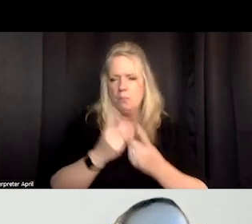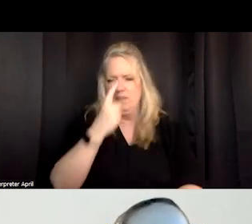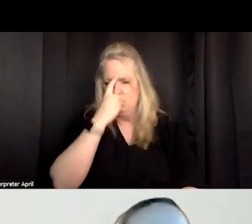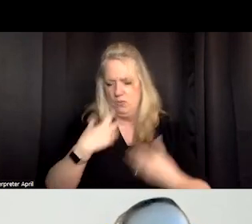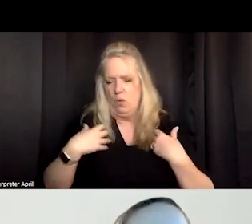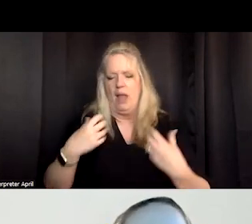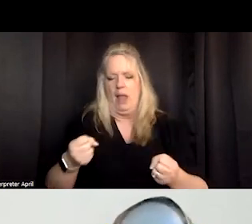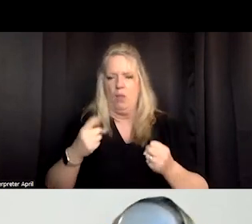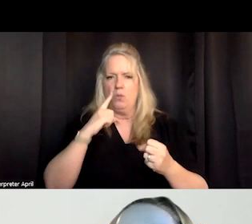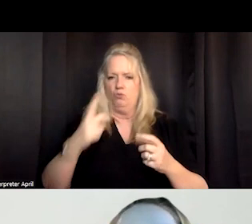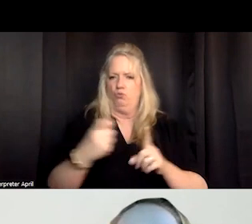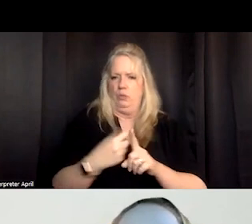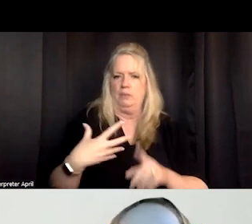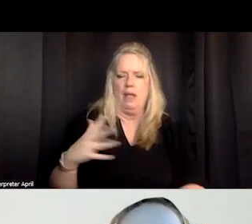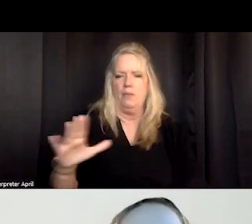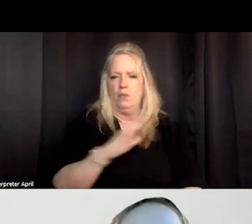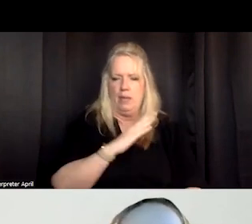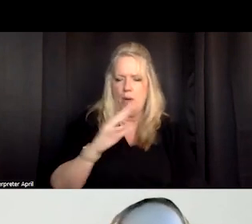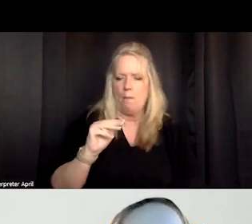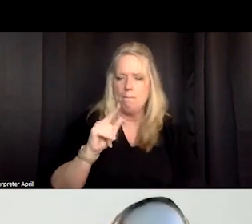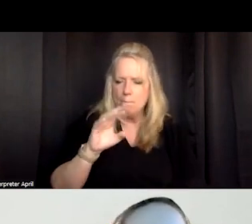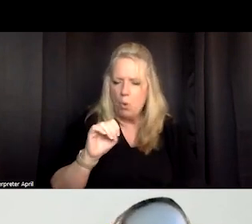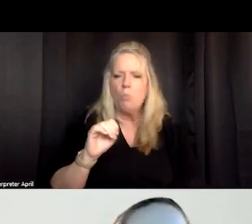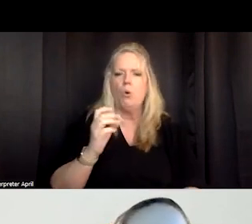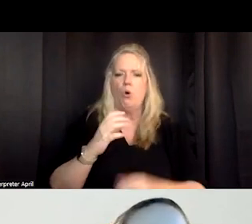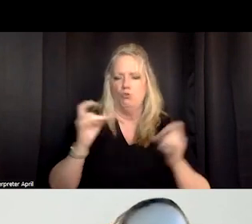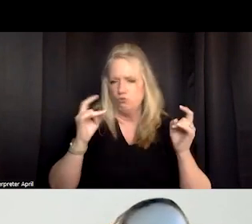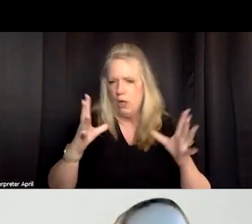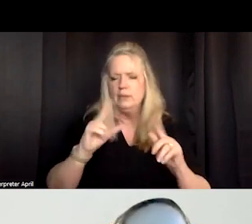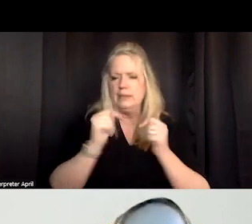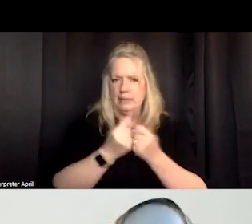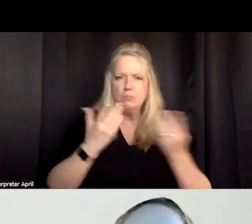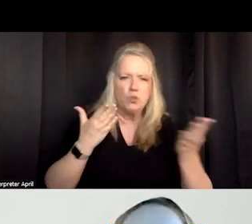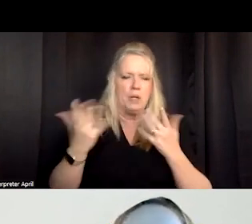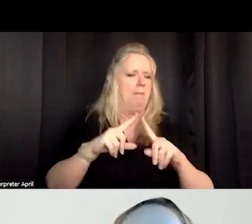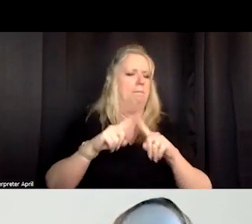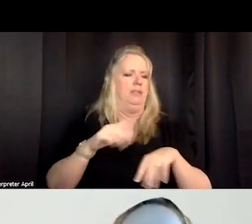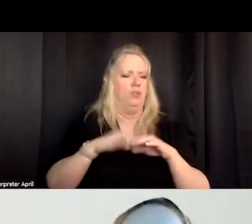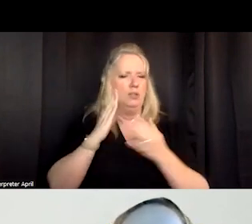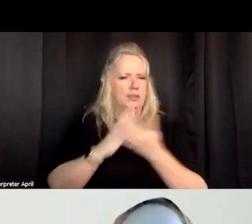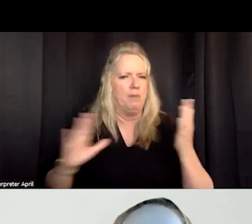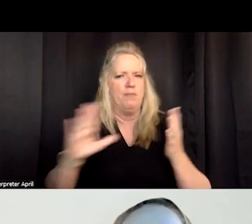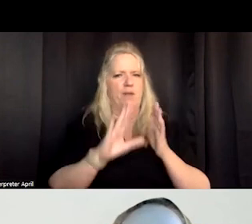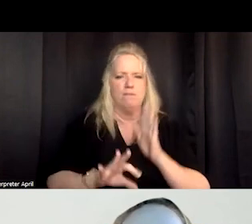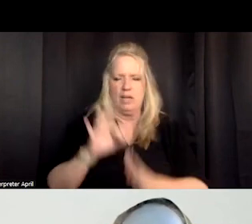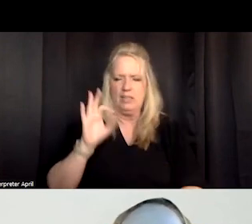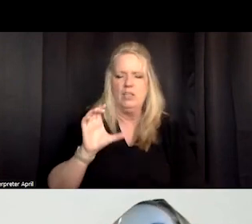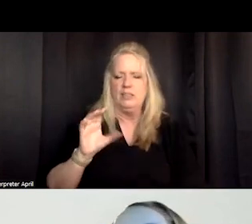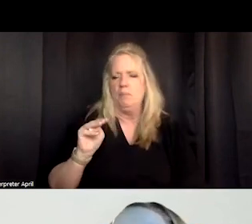EXPAND THEIR MOBILE CRISIS TEAM. SERVICES. BASED ON SOME FINDINGS OF THEIR, CMS MOBILE CRISIS TEAM,